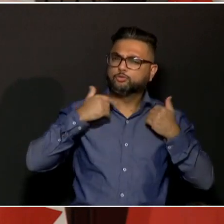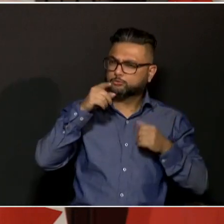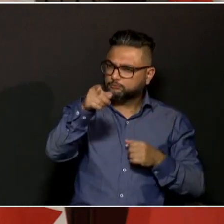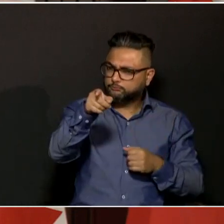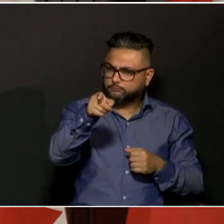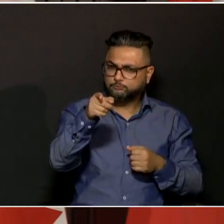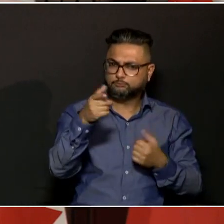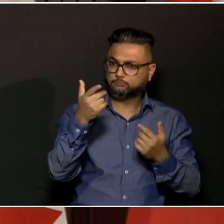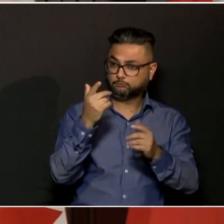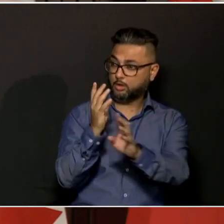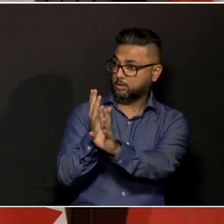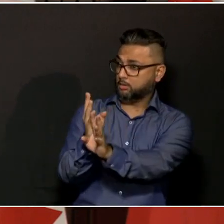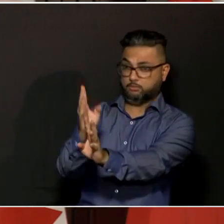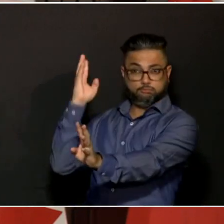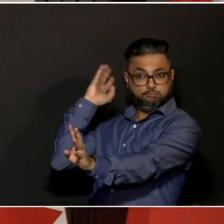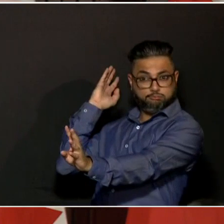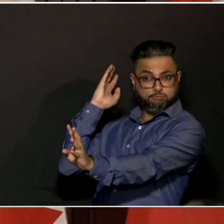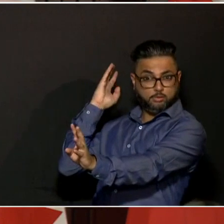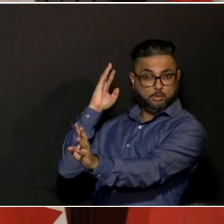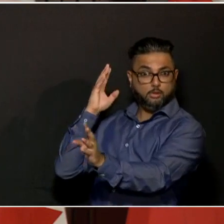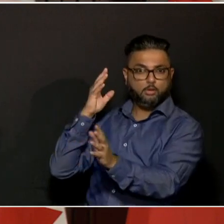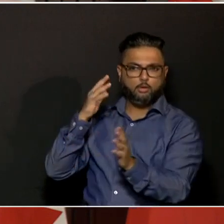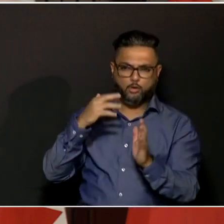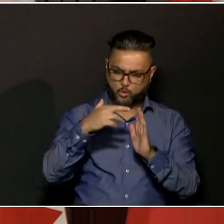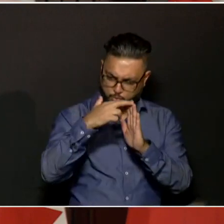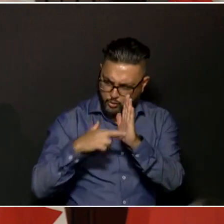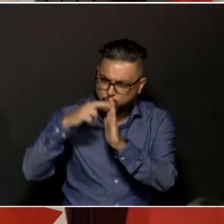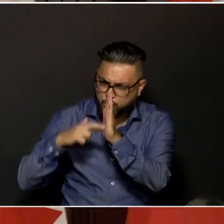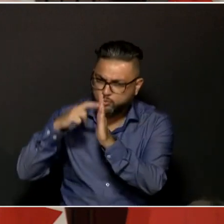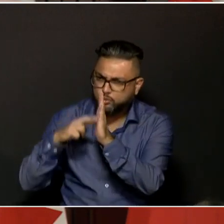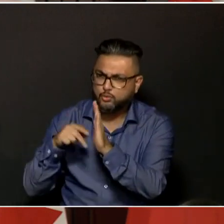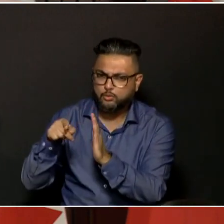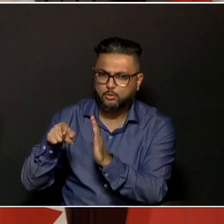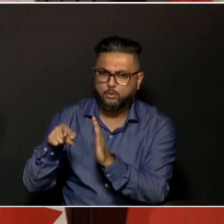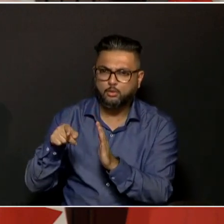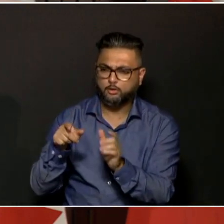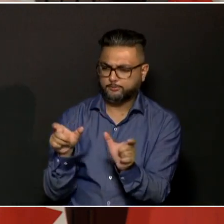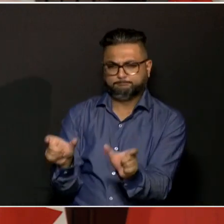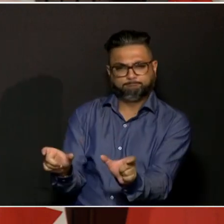but I want to get a sense from you how much longer will that remain